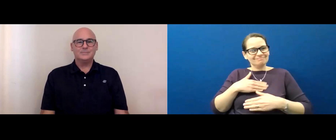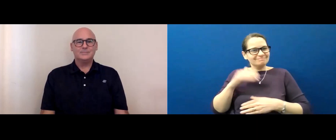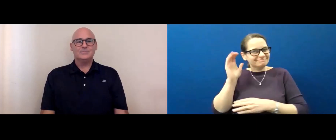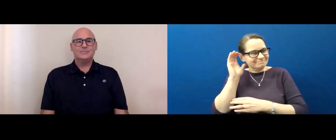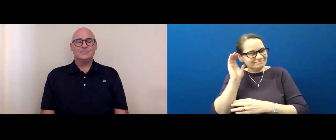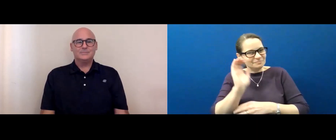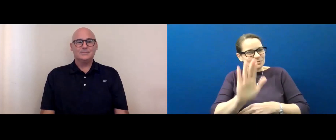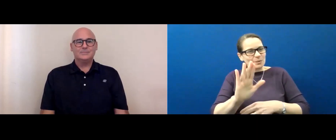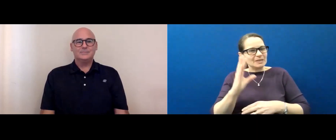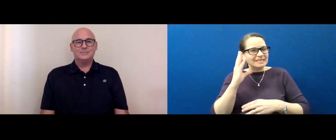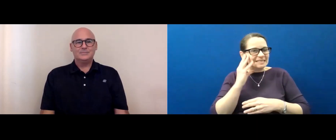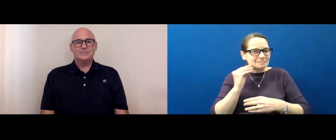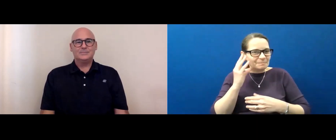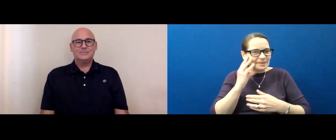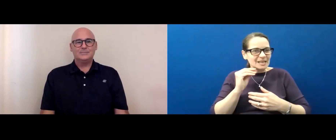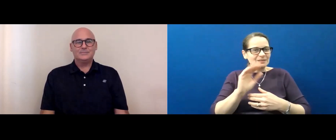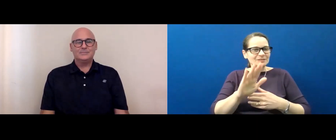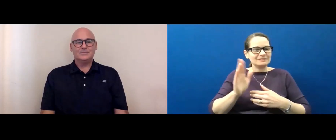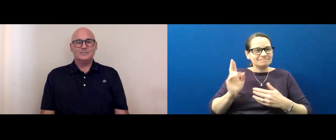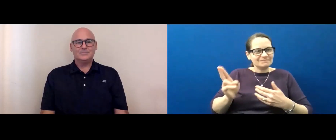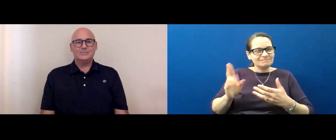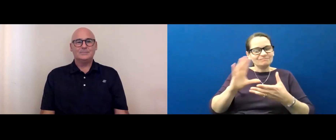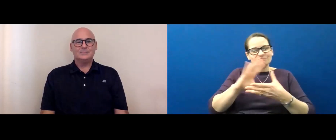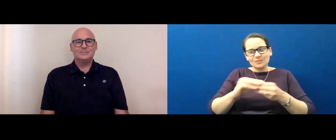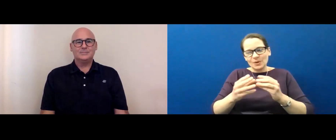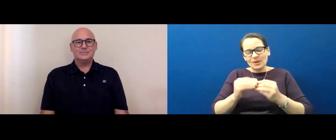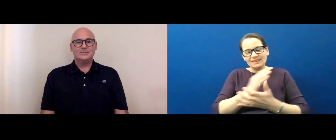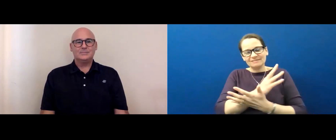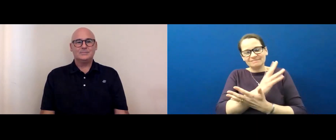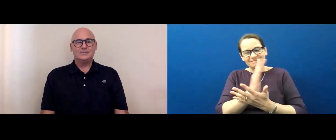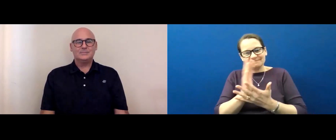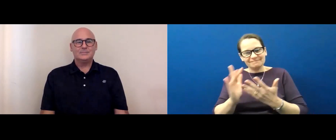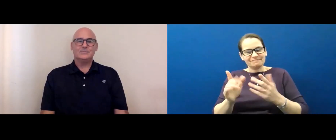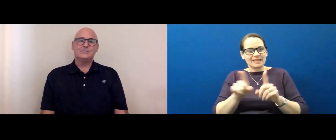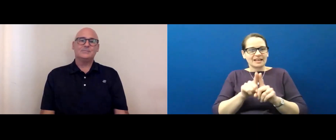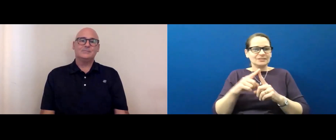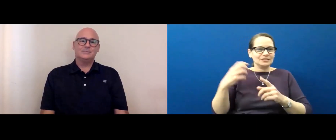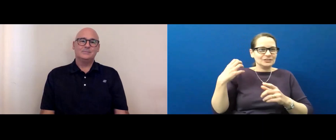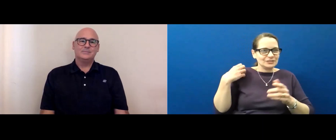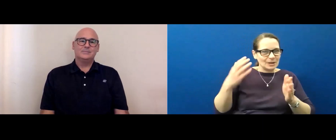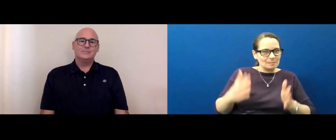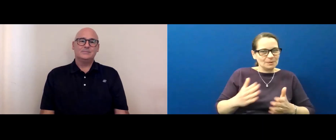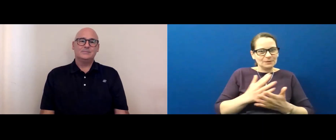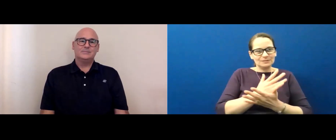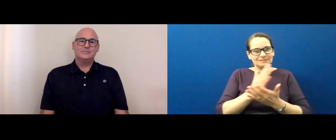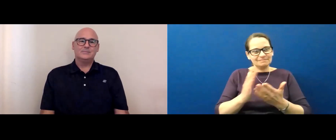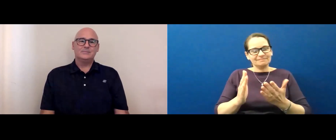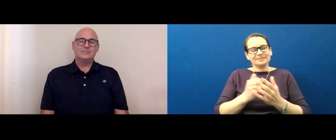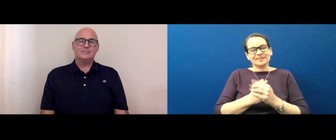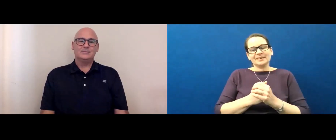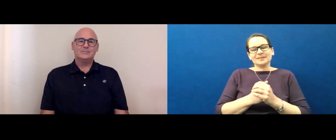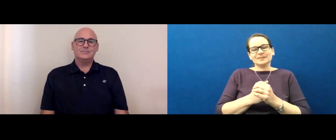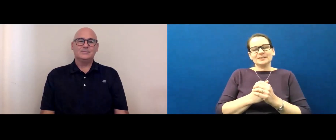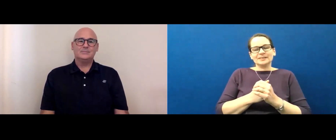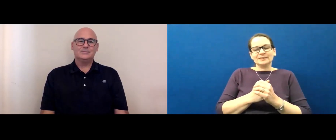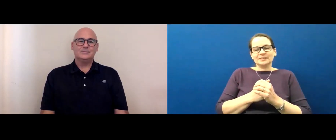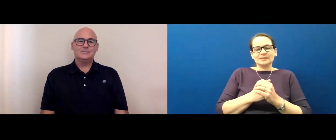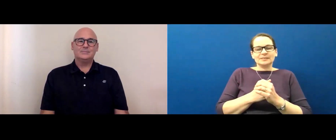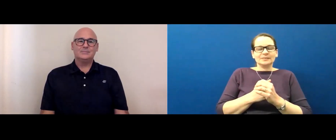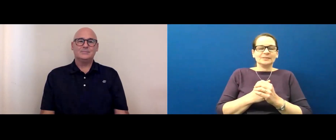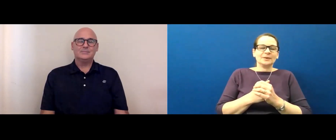have really enjoyed hearing your experiences your history of what happened as a chairperson